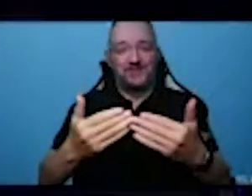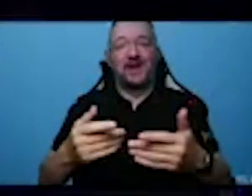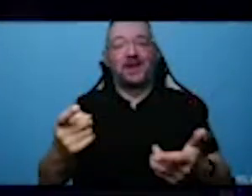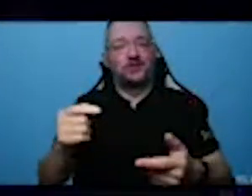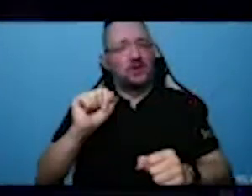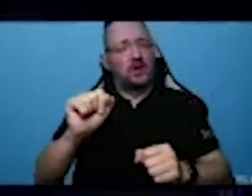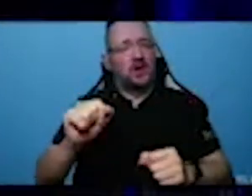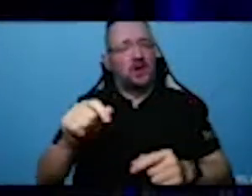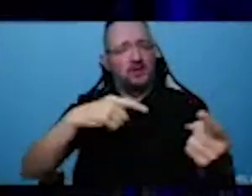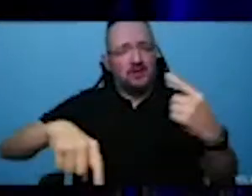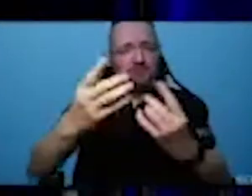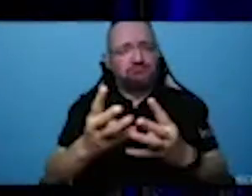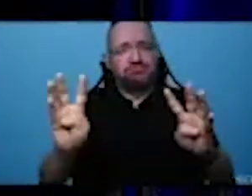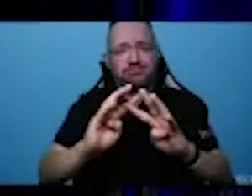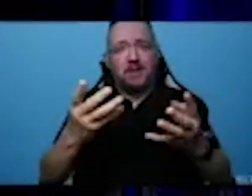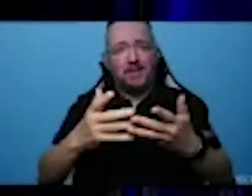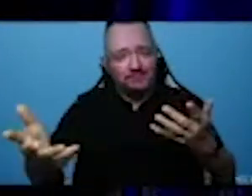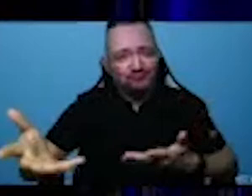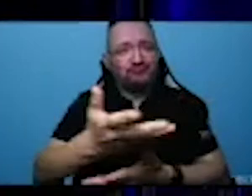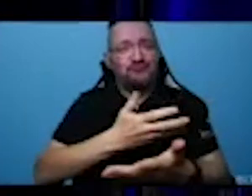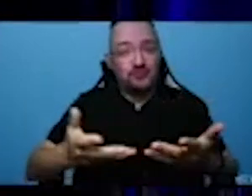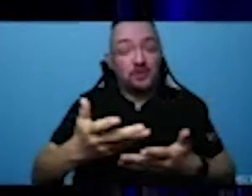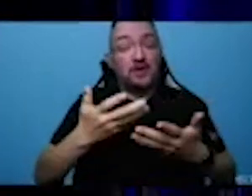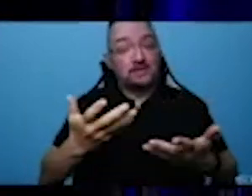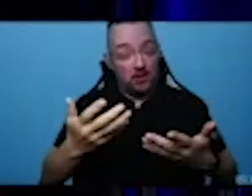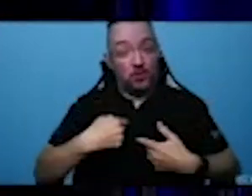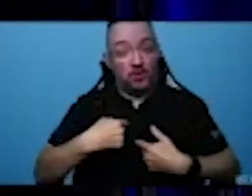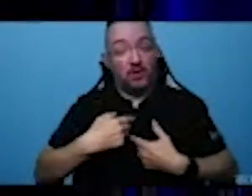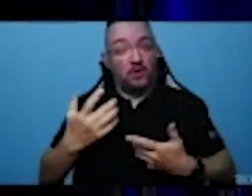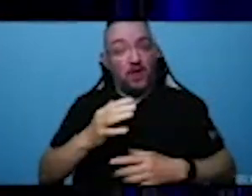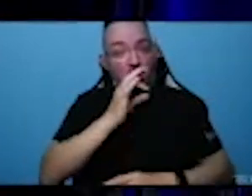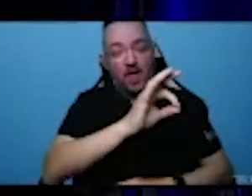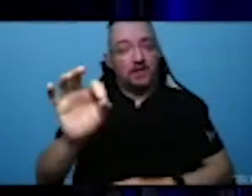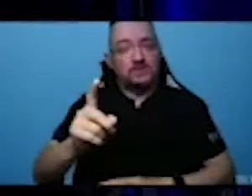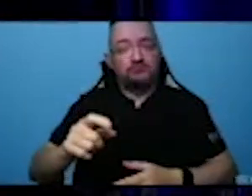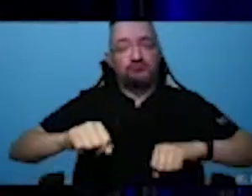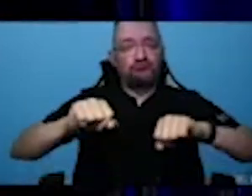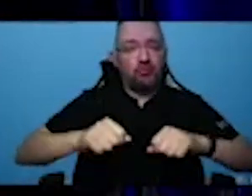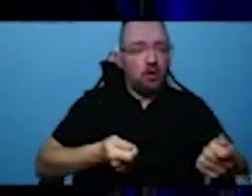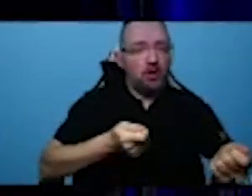And what I'm going to do now is to invite Chairs or representatives of the four Working Groups to talk just